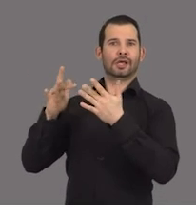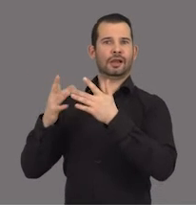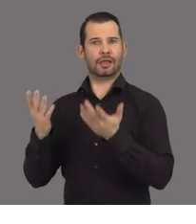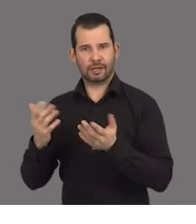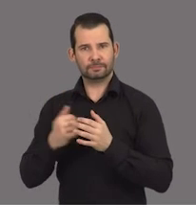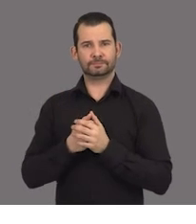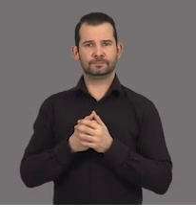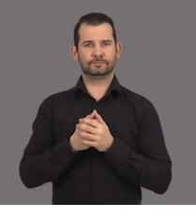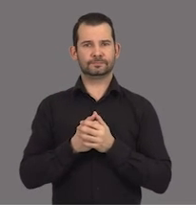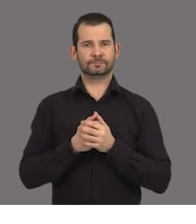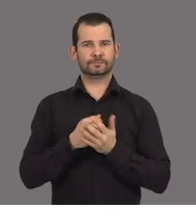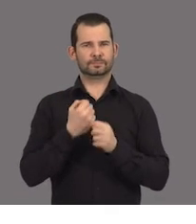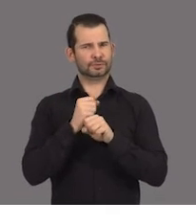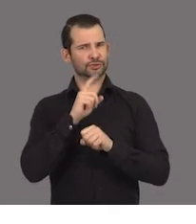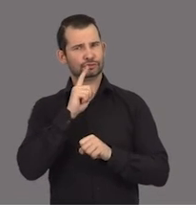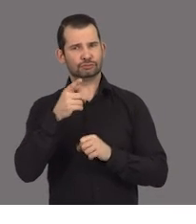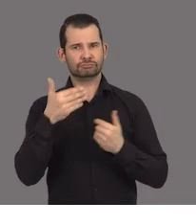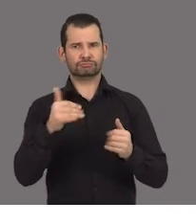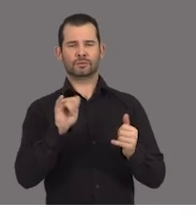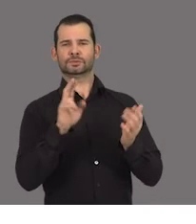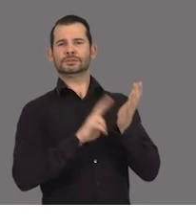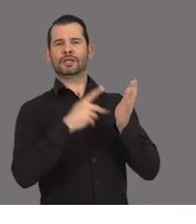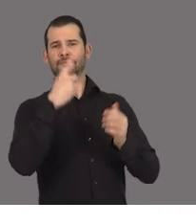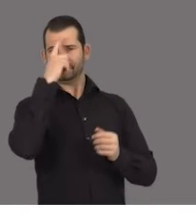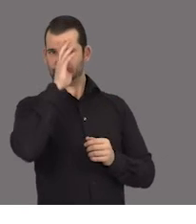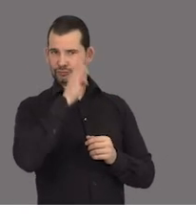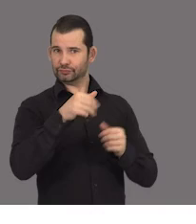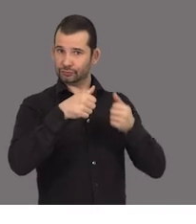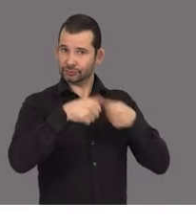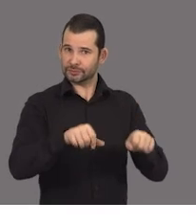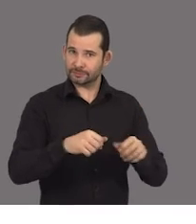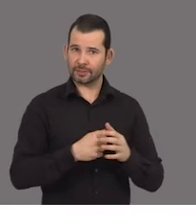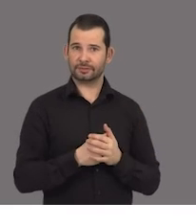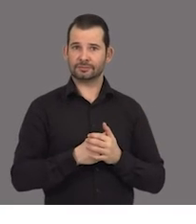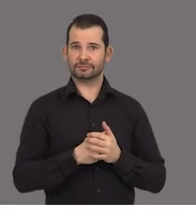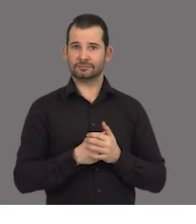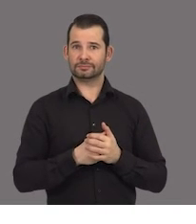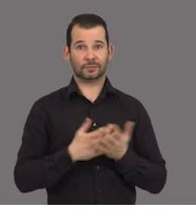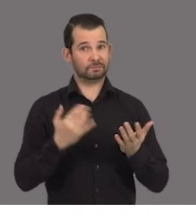Make sure to also sign up for direct deposit, so if you are eligible for